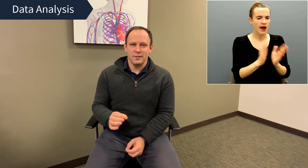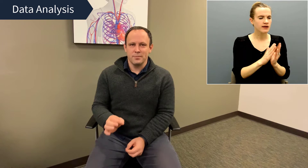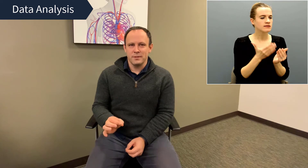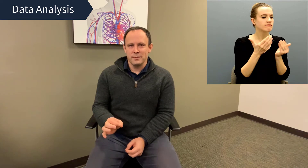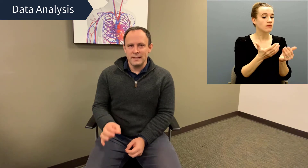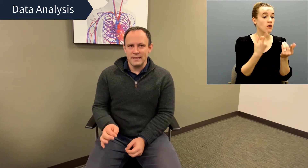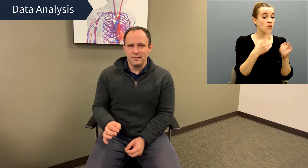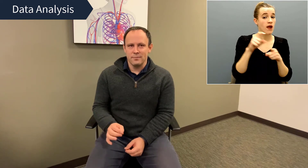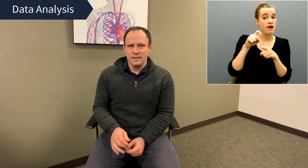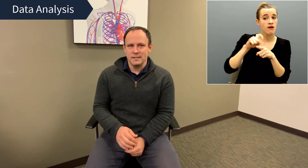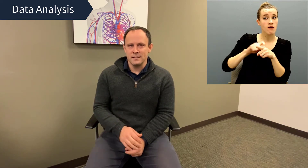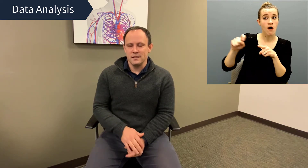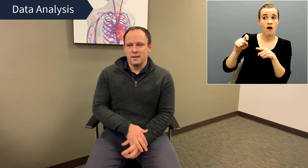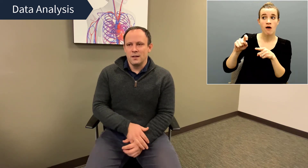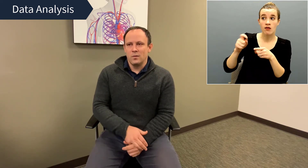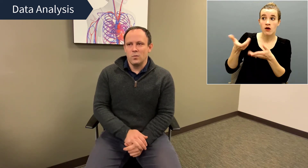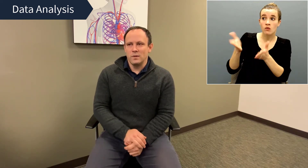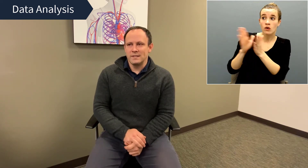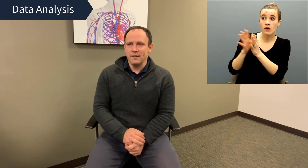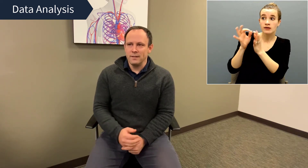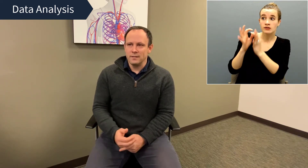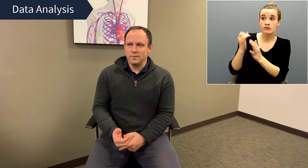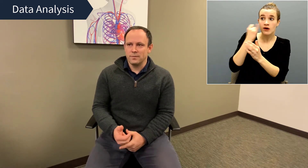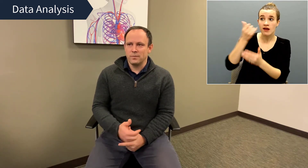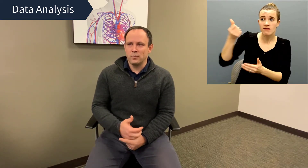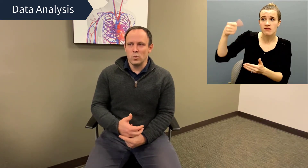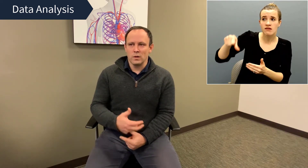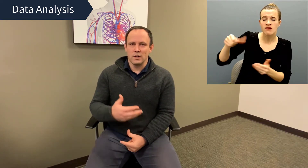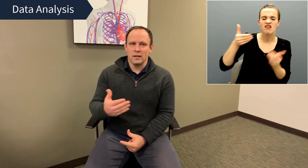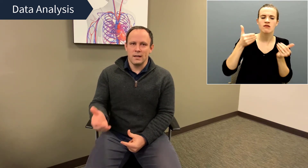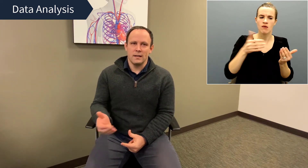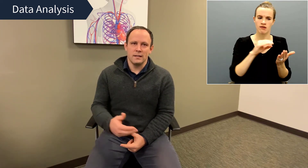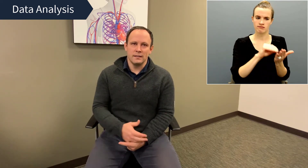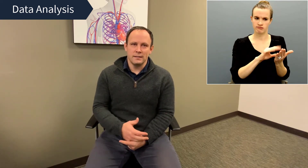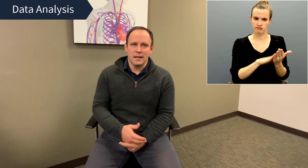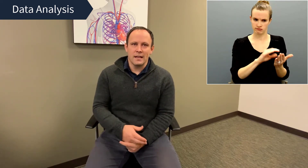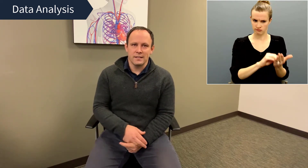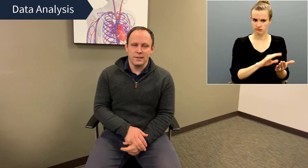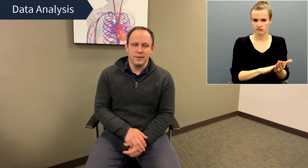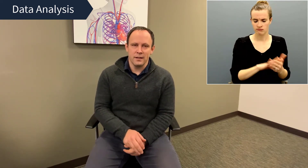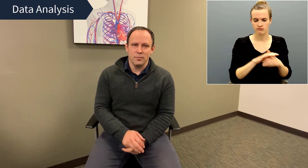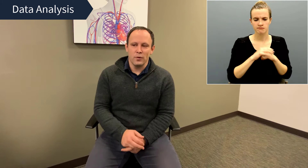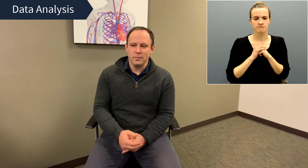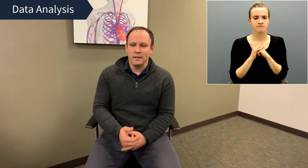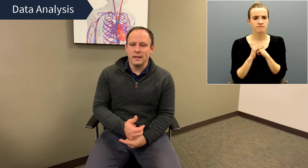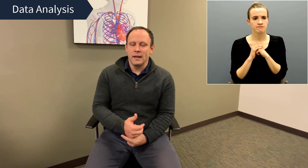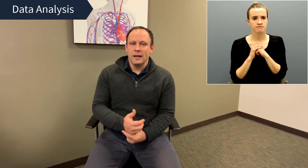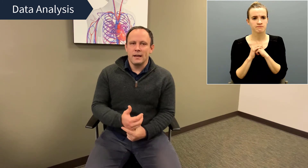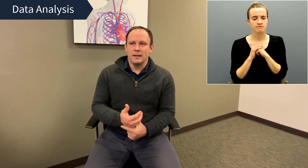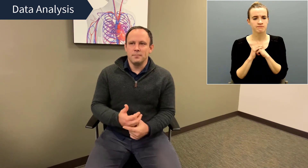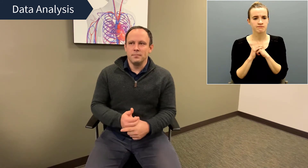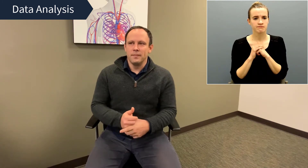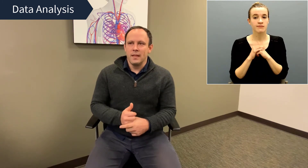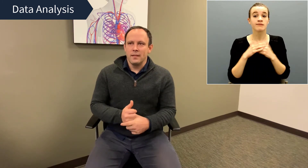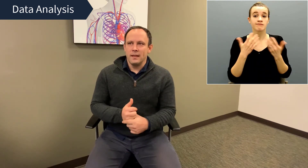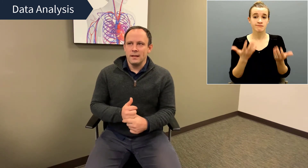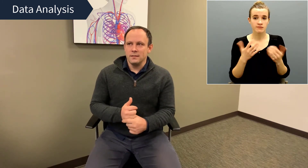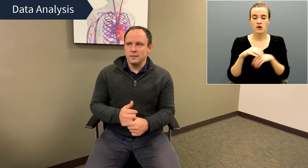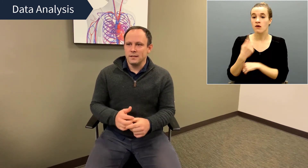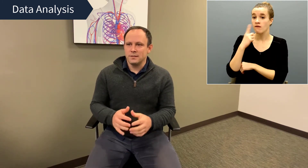interpreter related reason was given for not securing an appointment. Then, in